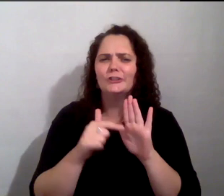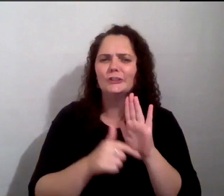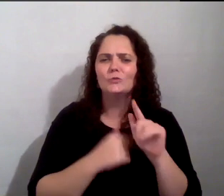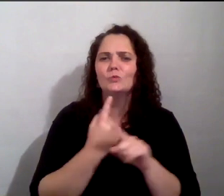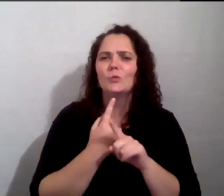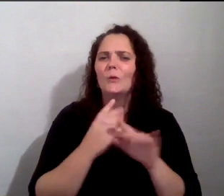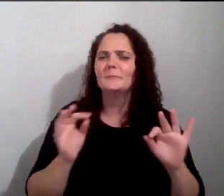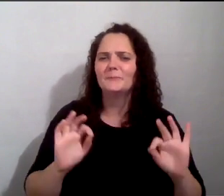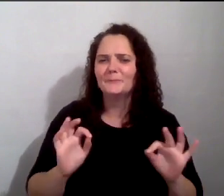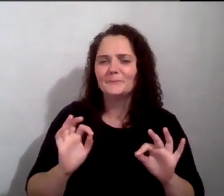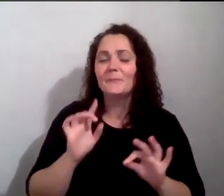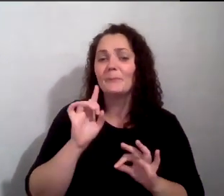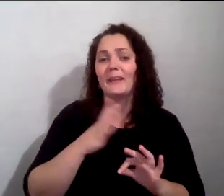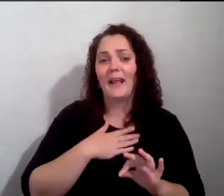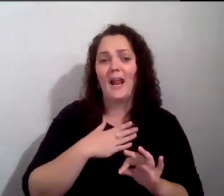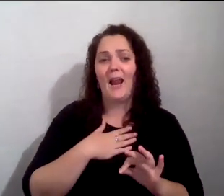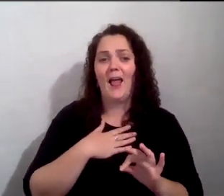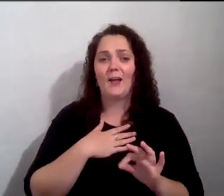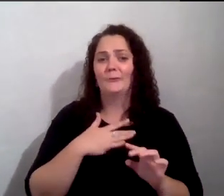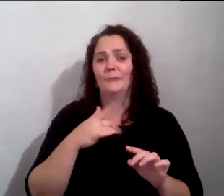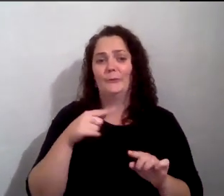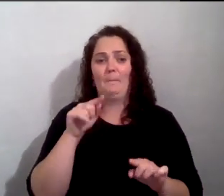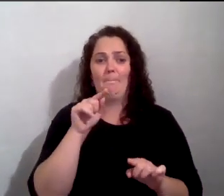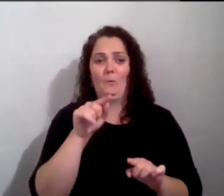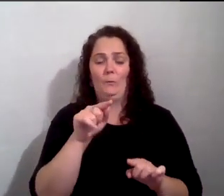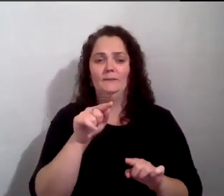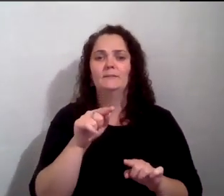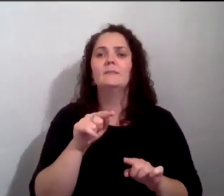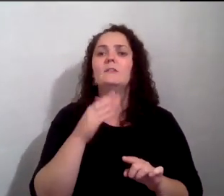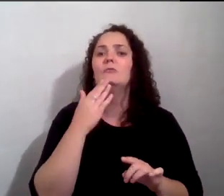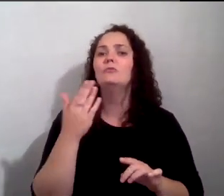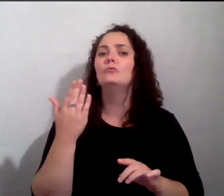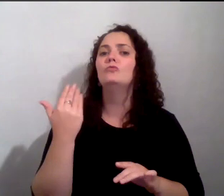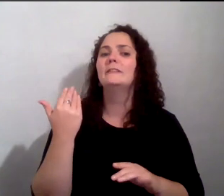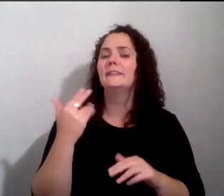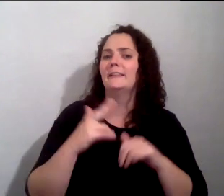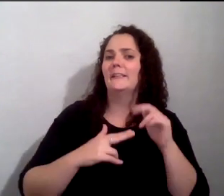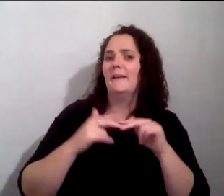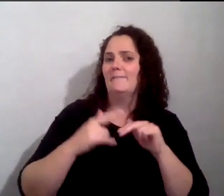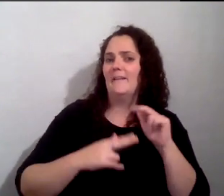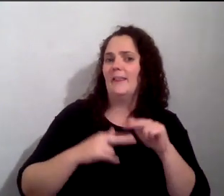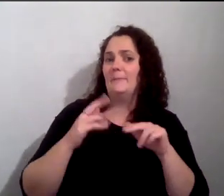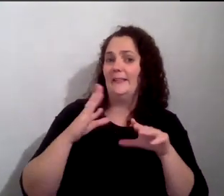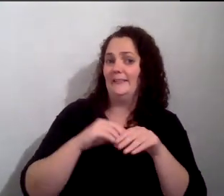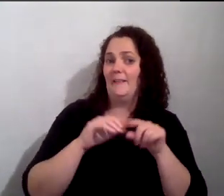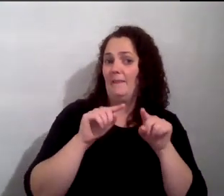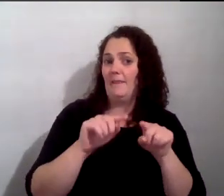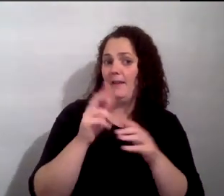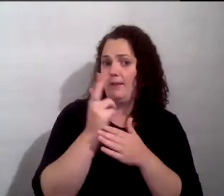the family members of Albert Namatjira have had the rights to his artwork returned to them, which ends a struggle that had been going on for decades.